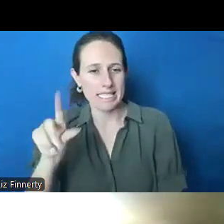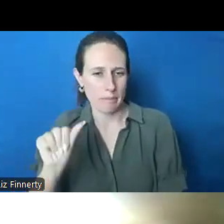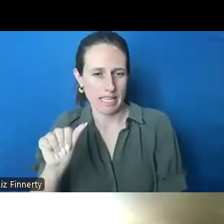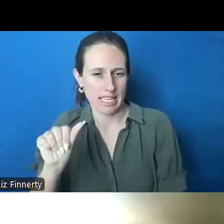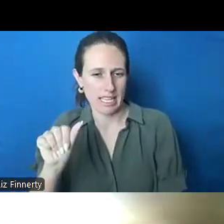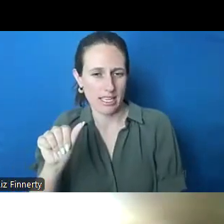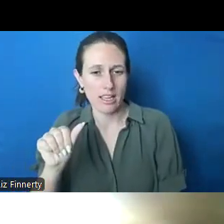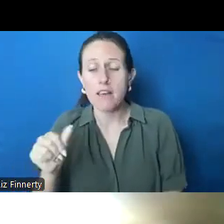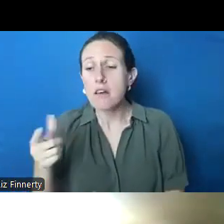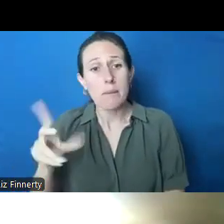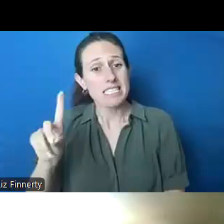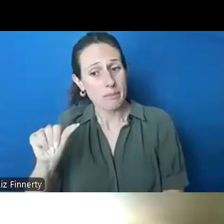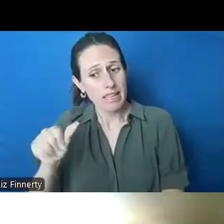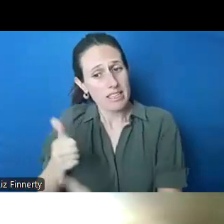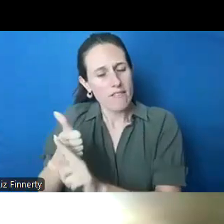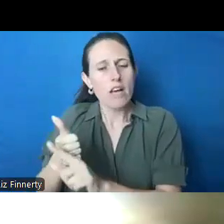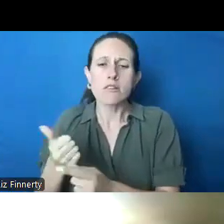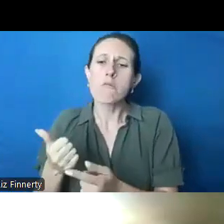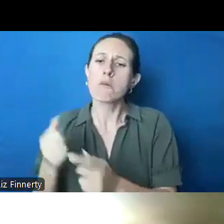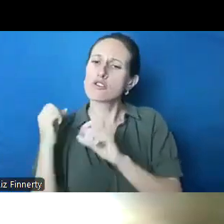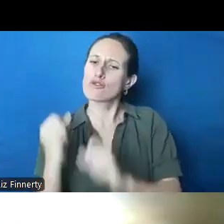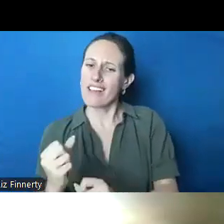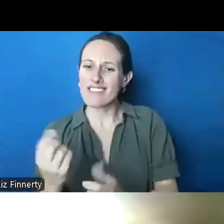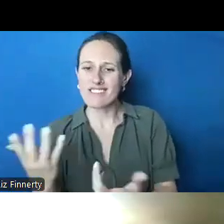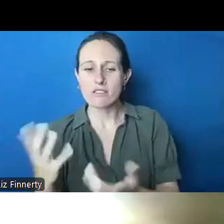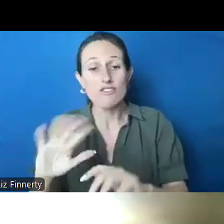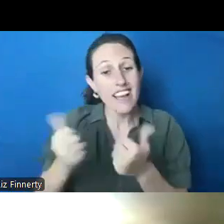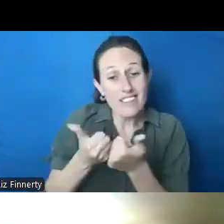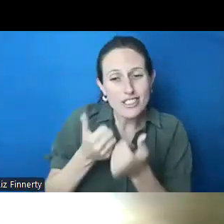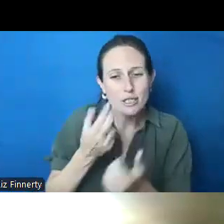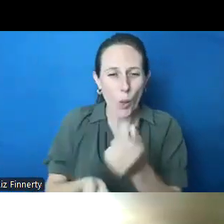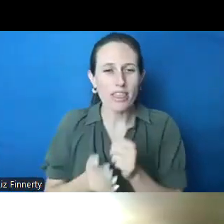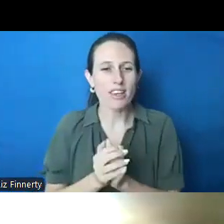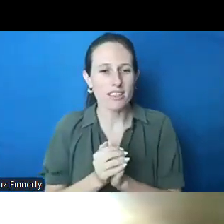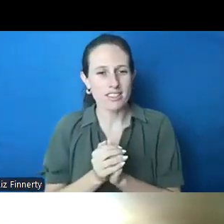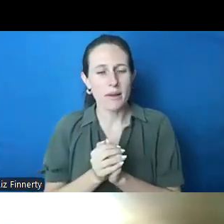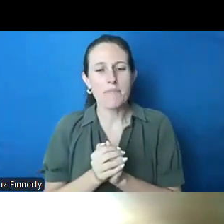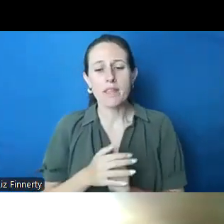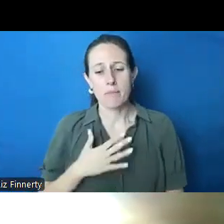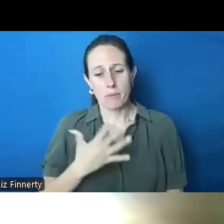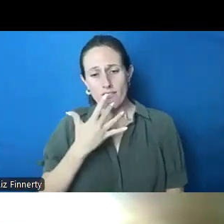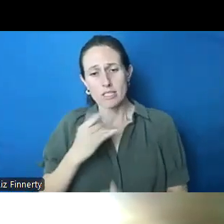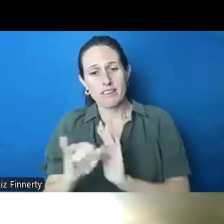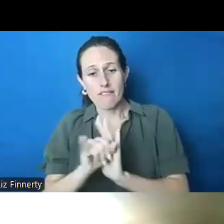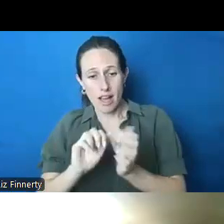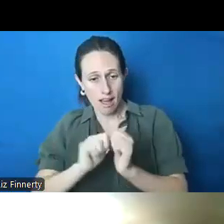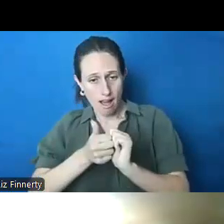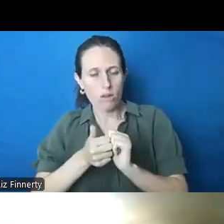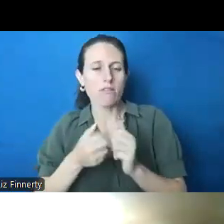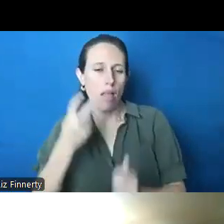those related strengths and challenges. I'm somebody who would prefer to just be identified as a blind person,